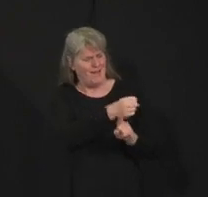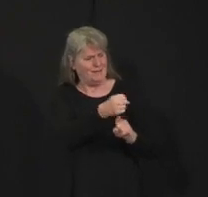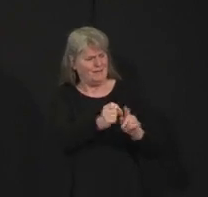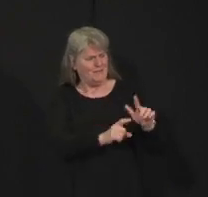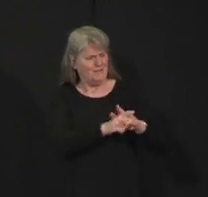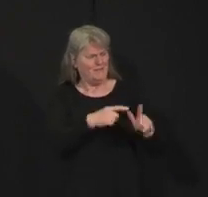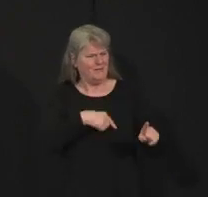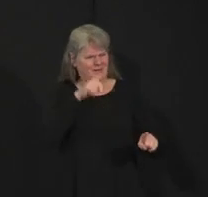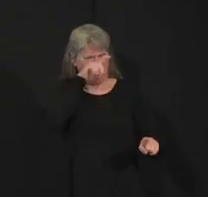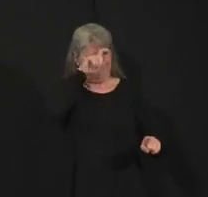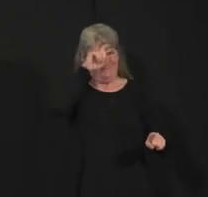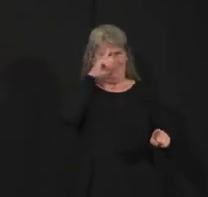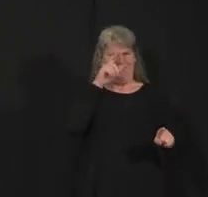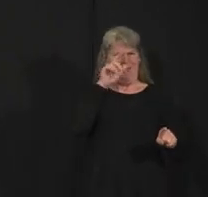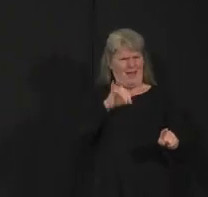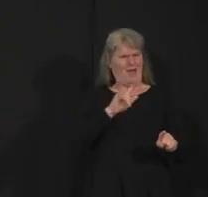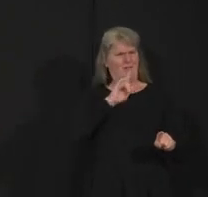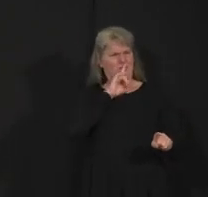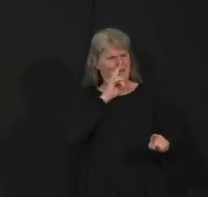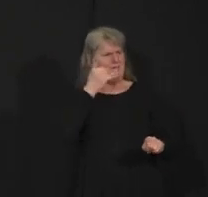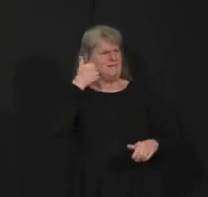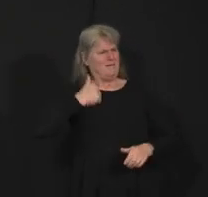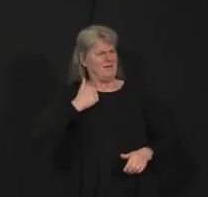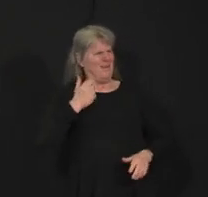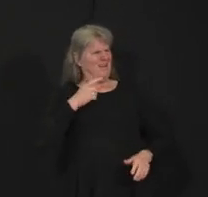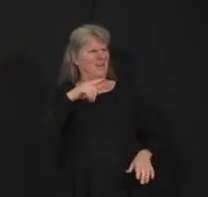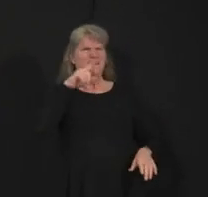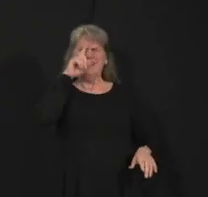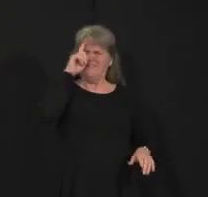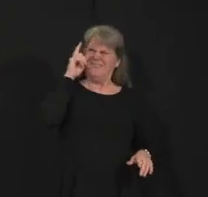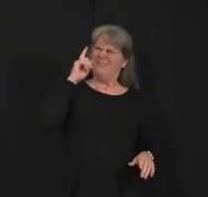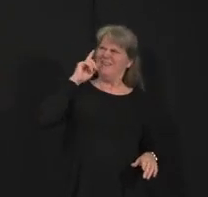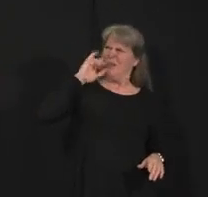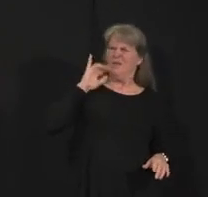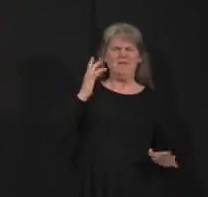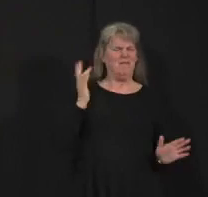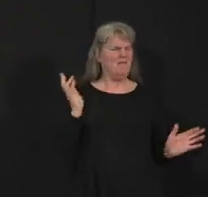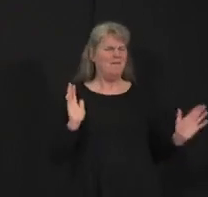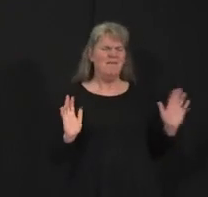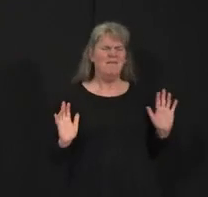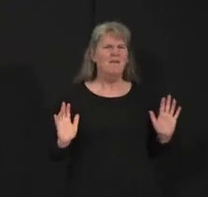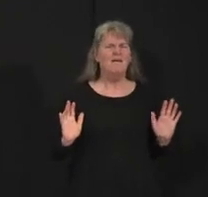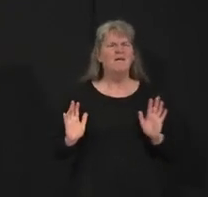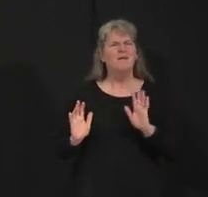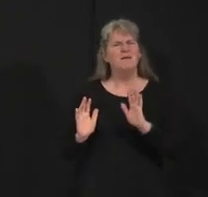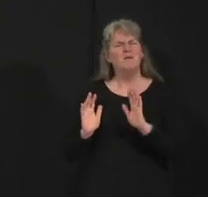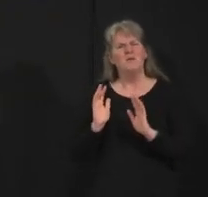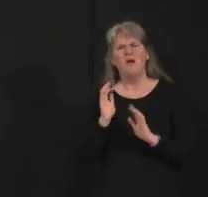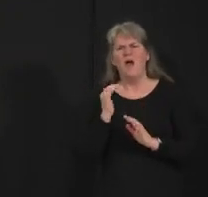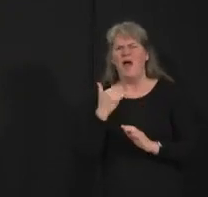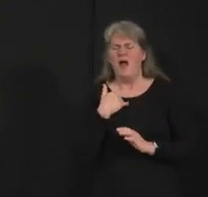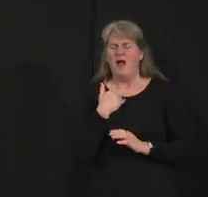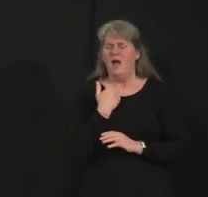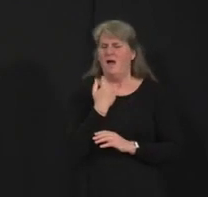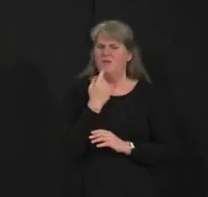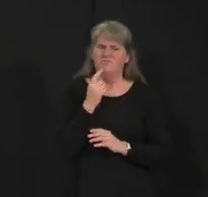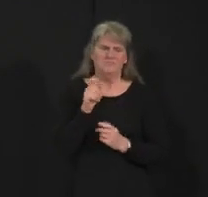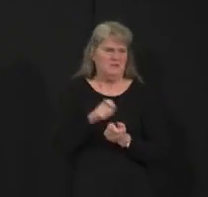question that Canada that we thought we knew. There is no one way to react or feel when we are confronted with